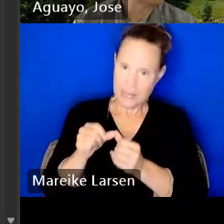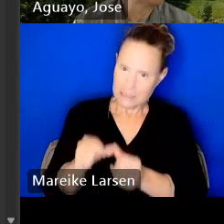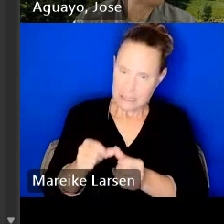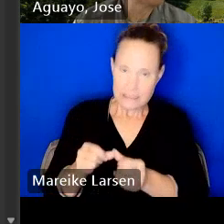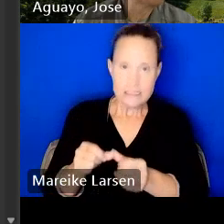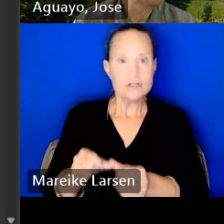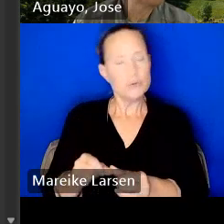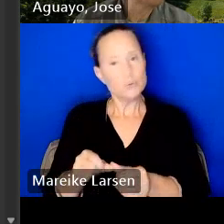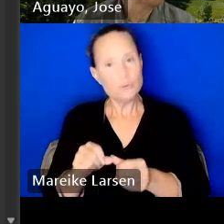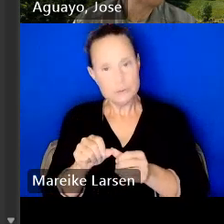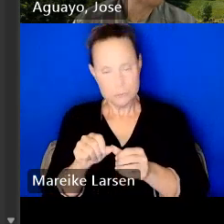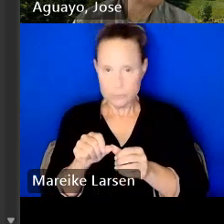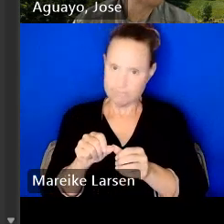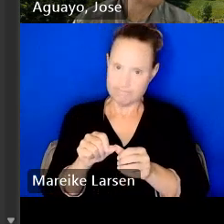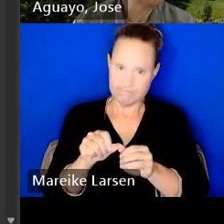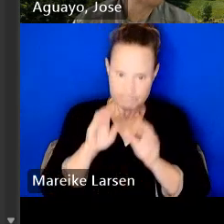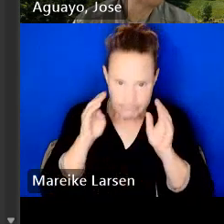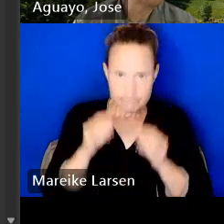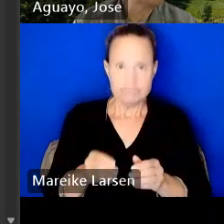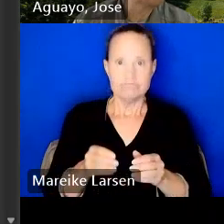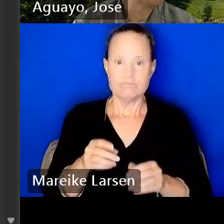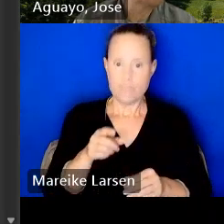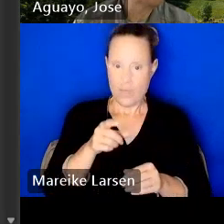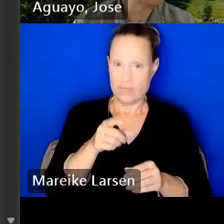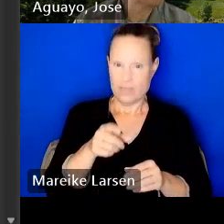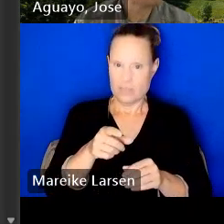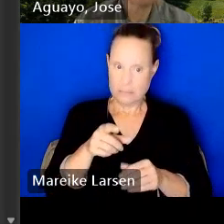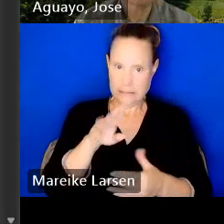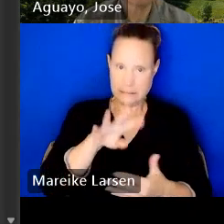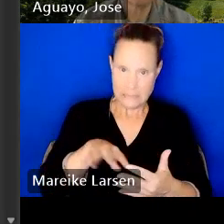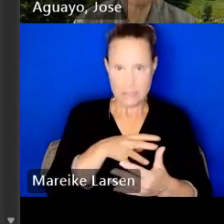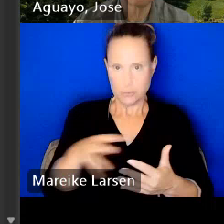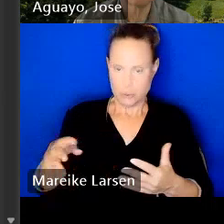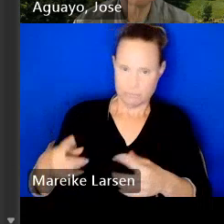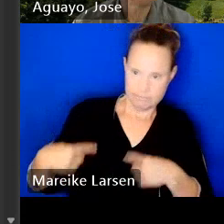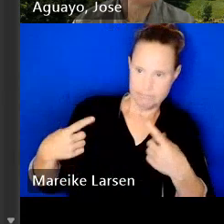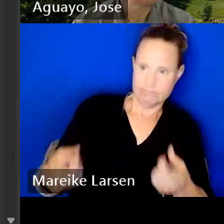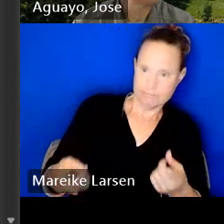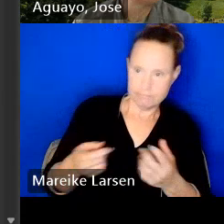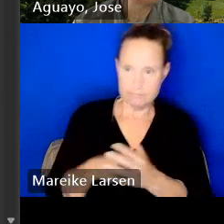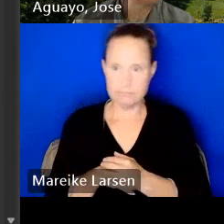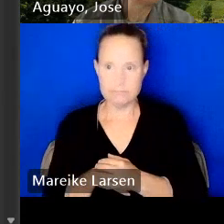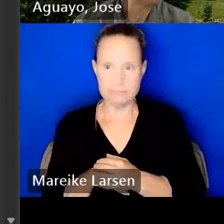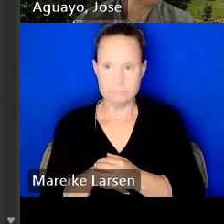Stay focused on this schedule all along, which means we we believe we can achieve